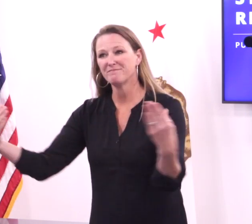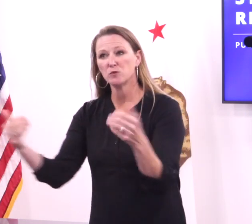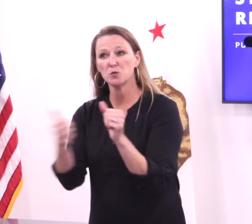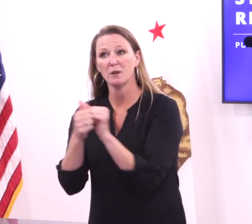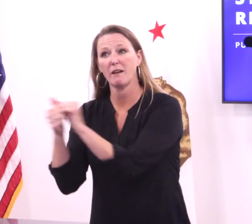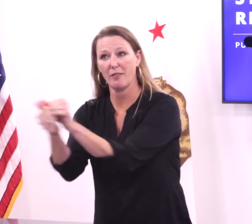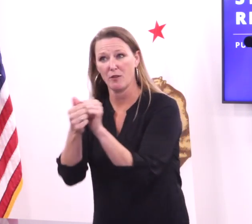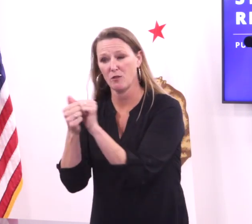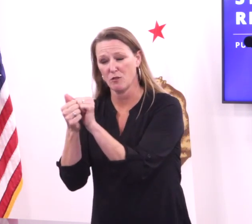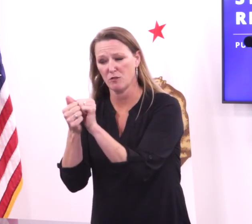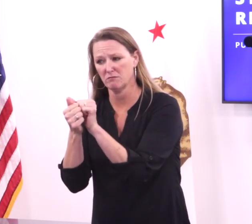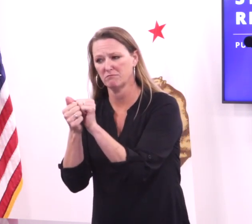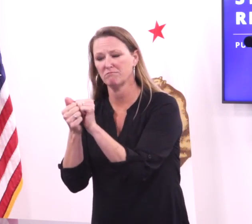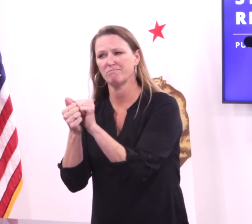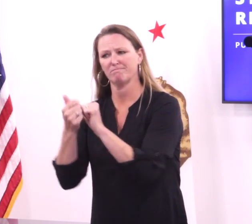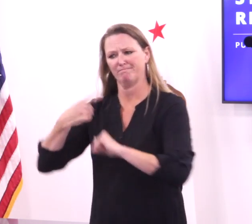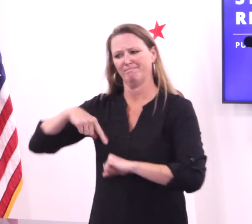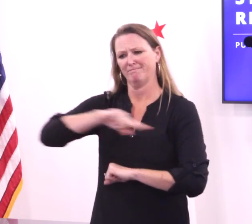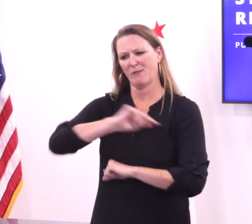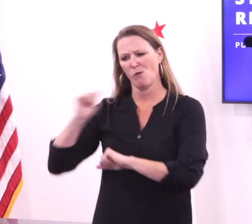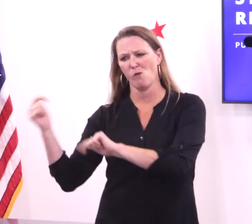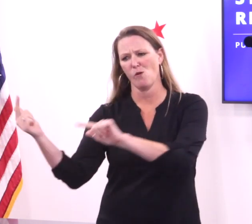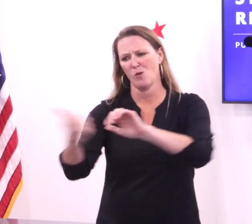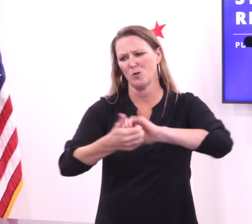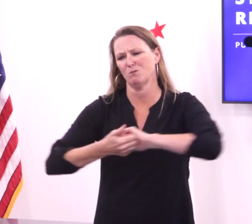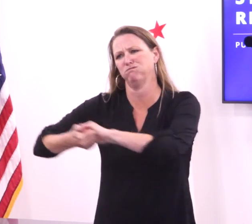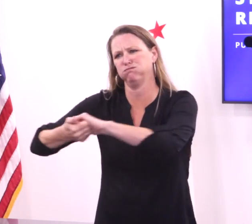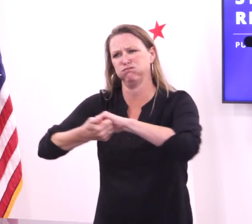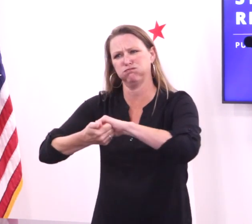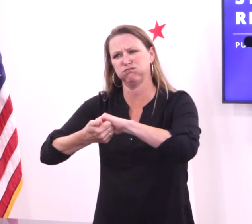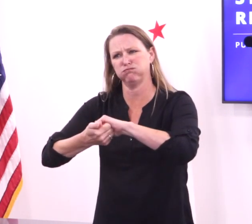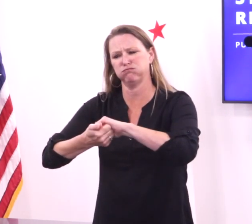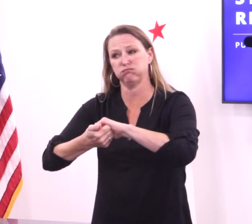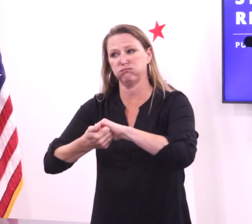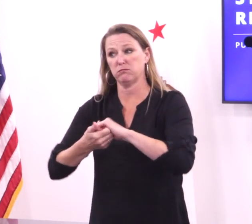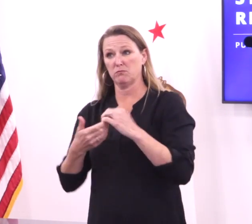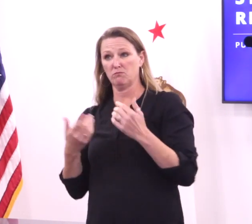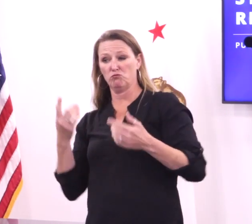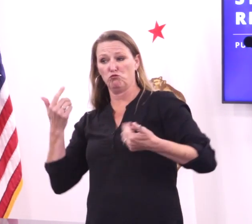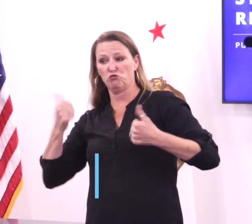all work as a community to minimize risk, but we will not remove risk entirely.